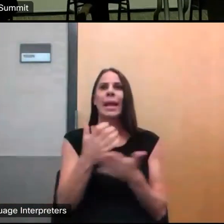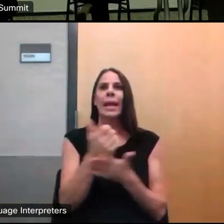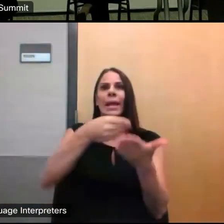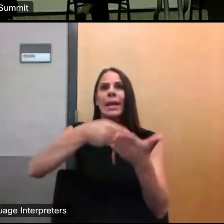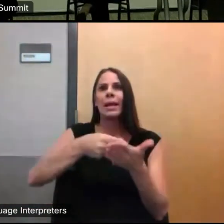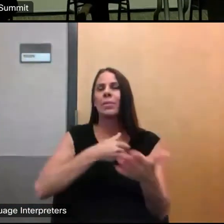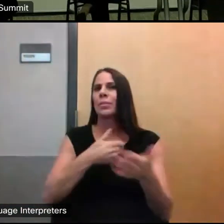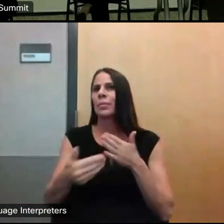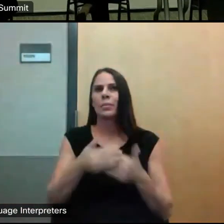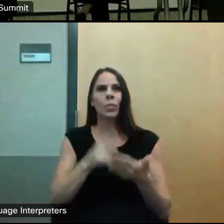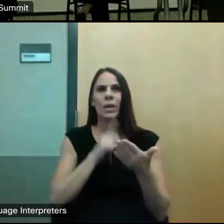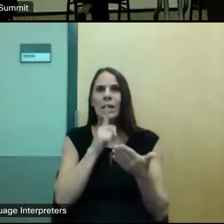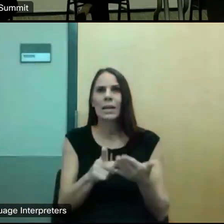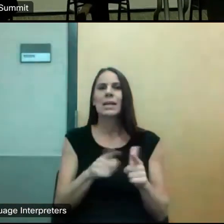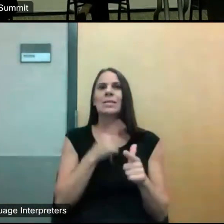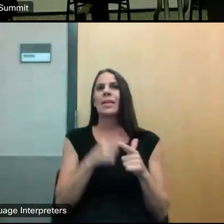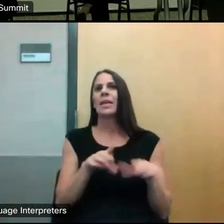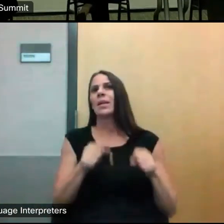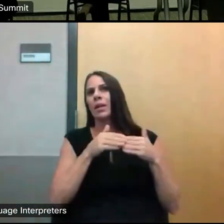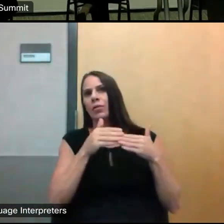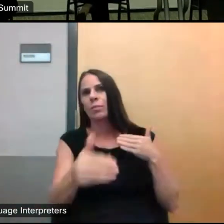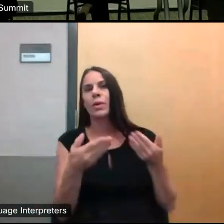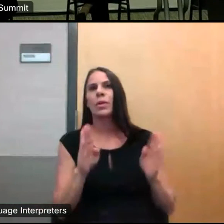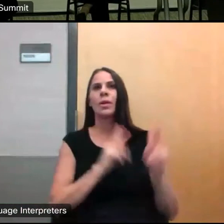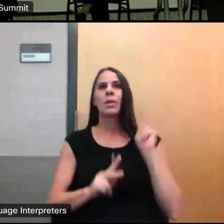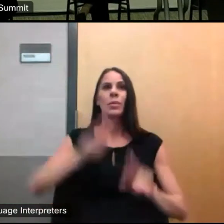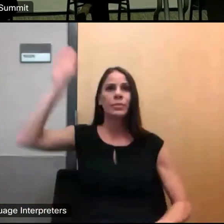then you can take it from there and let people raise their hands and then build a cohort